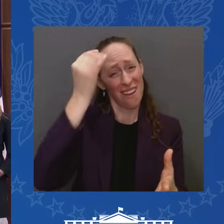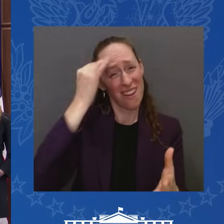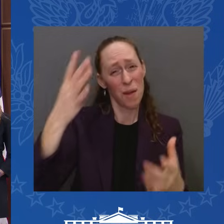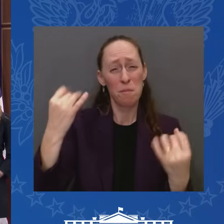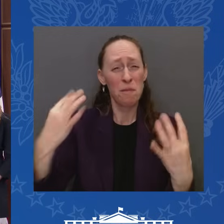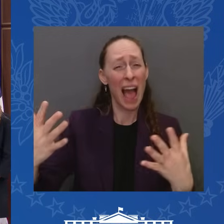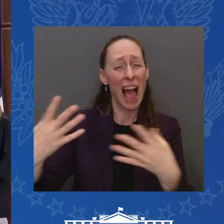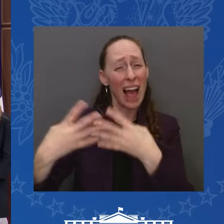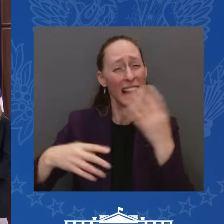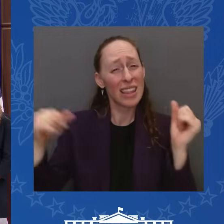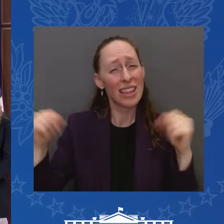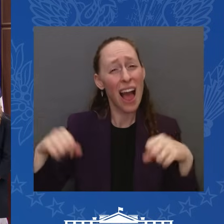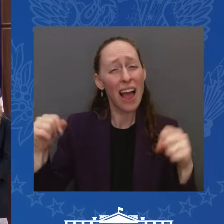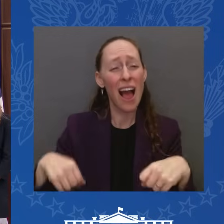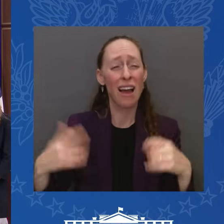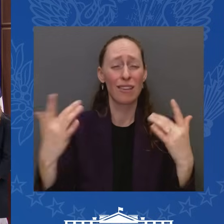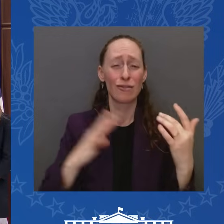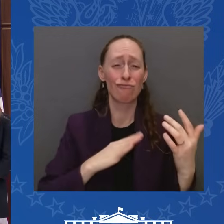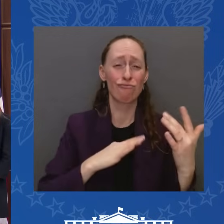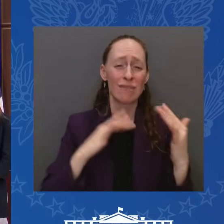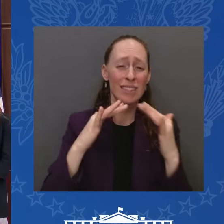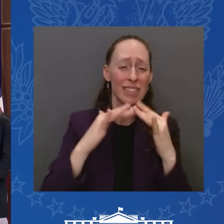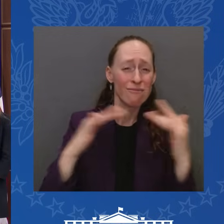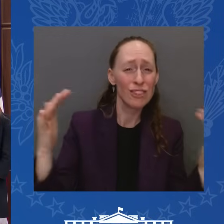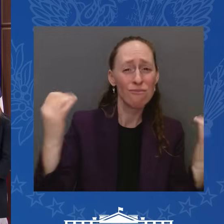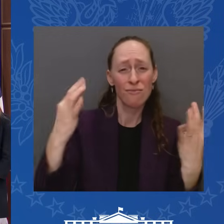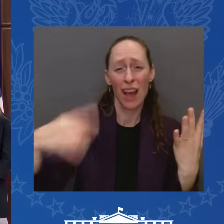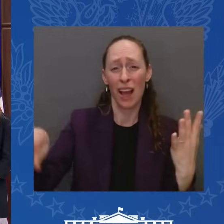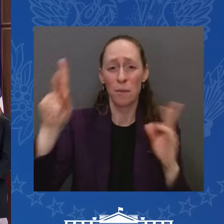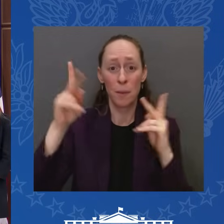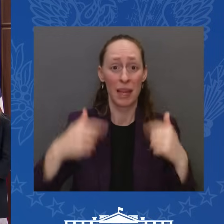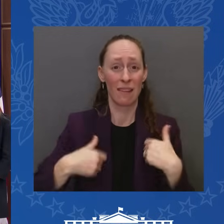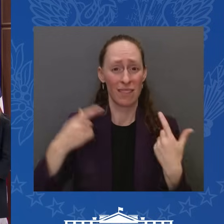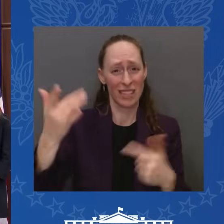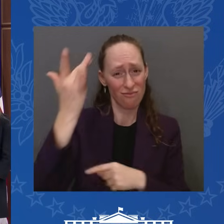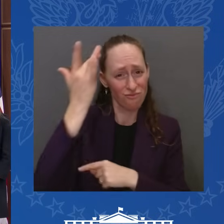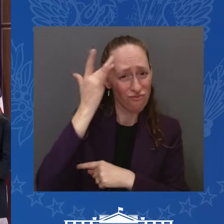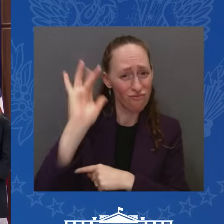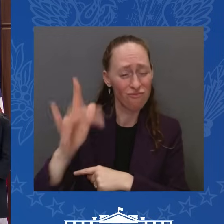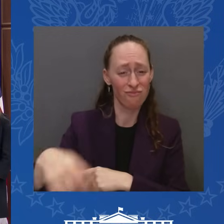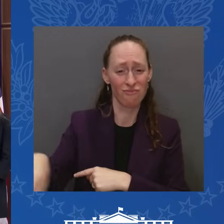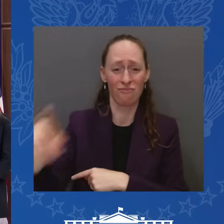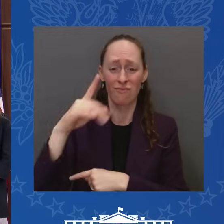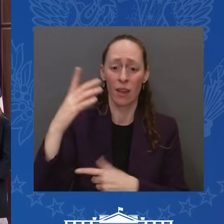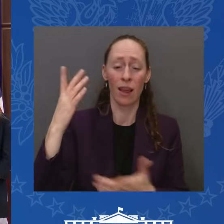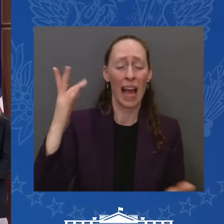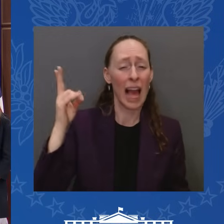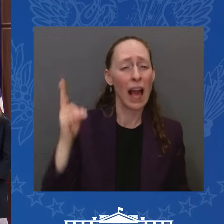They are epicenters of rich histories, and they are ripe for the sort of catalytic investment